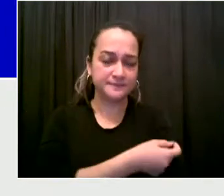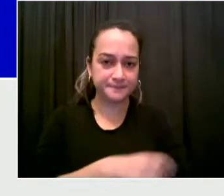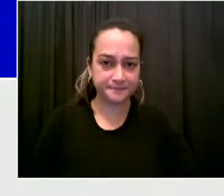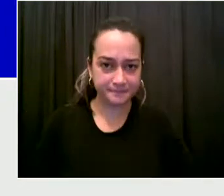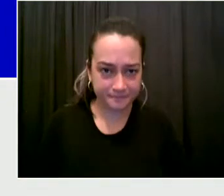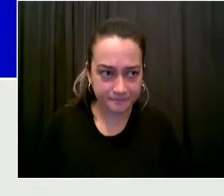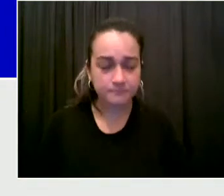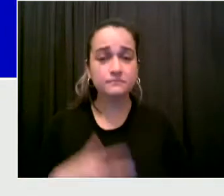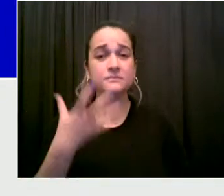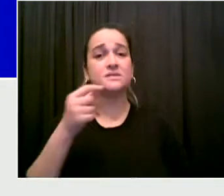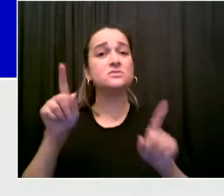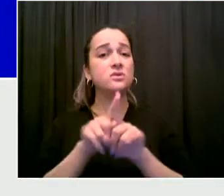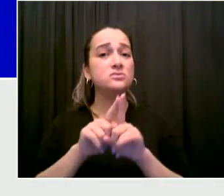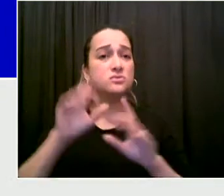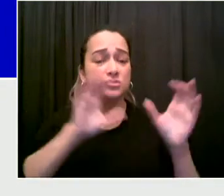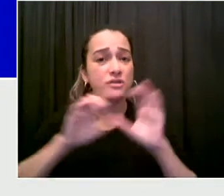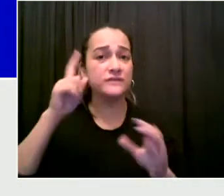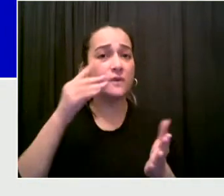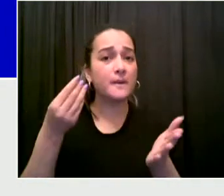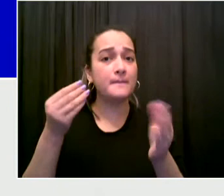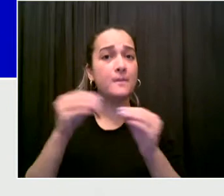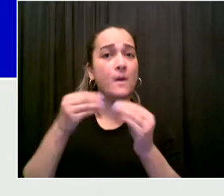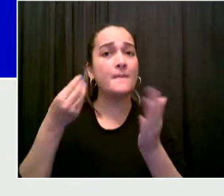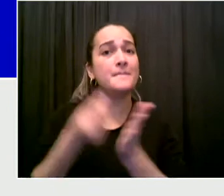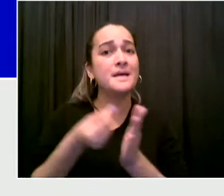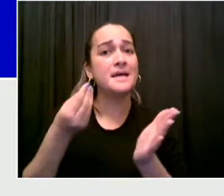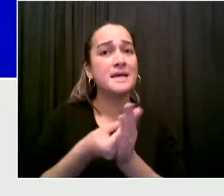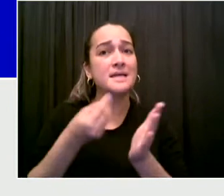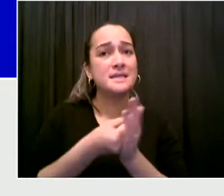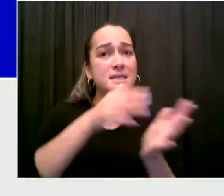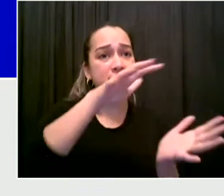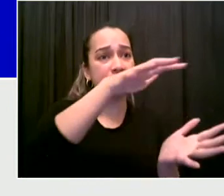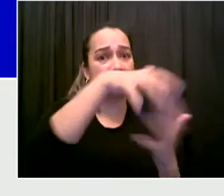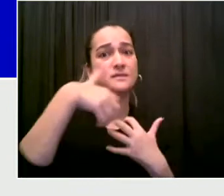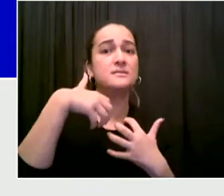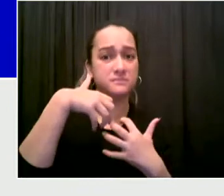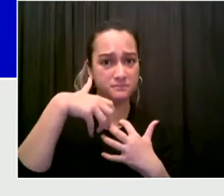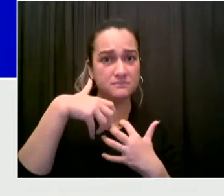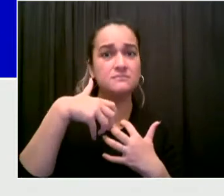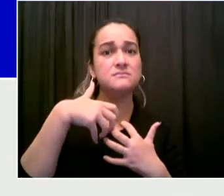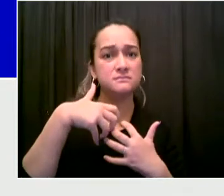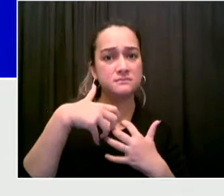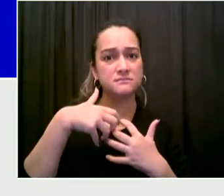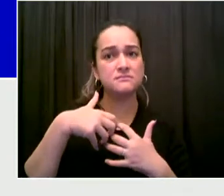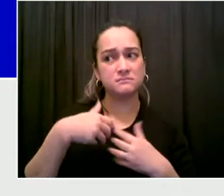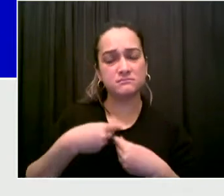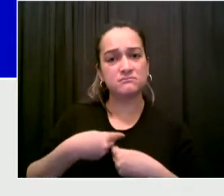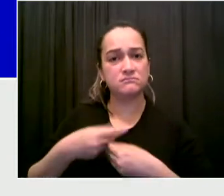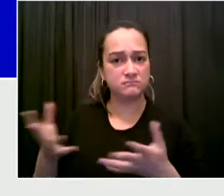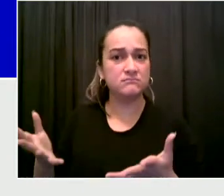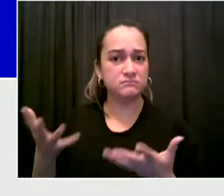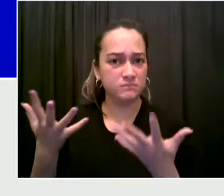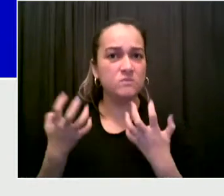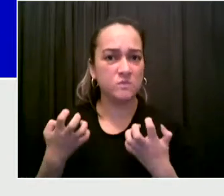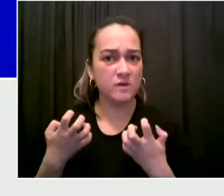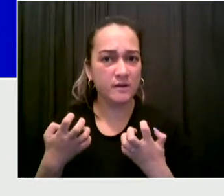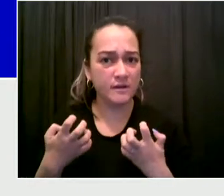DIRECTLY TO LOCALITIES IN THE STIMULUS ALLOWING US TO BRING OUR CITIES